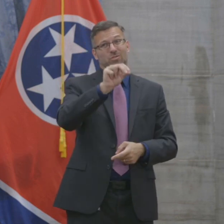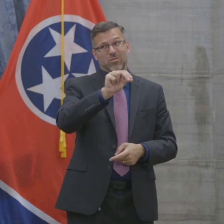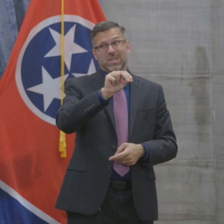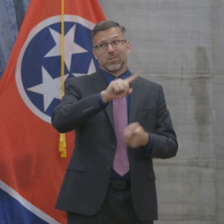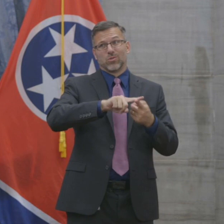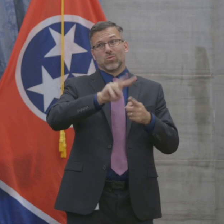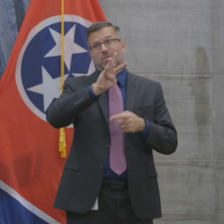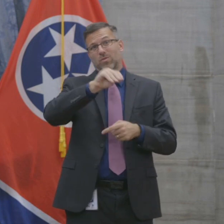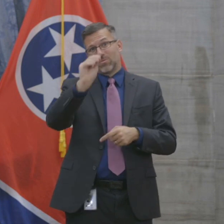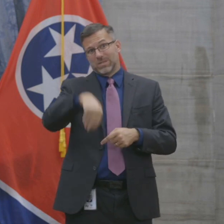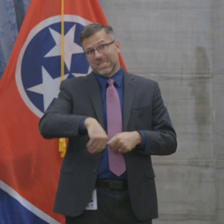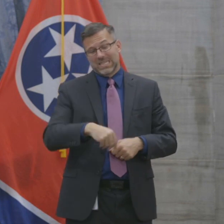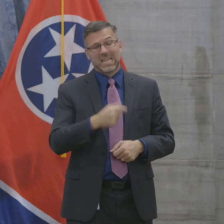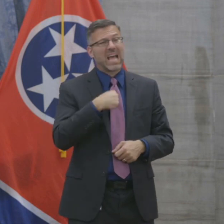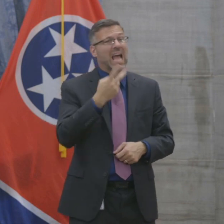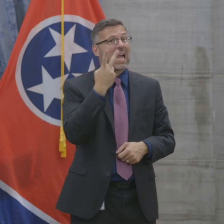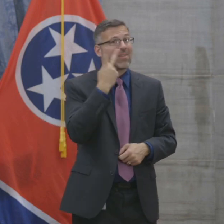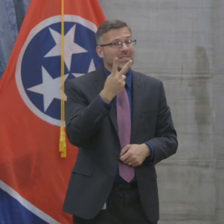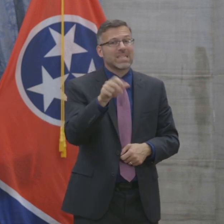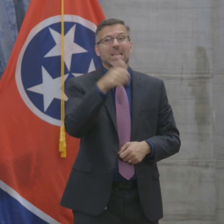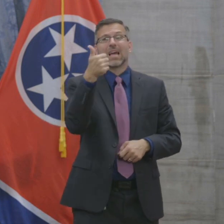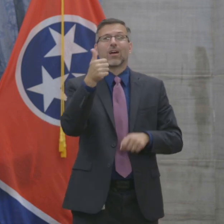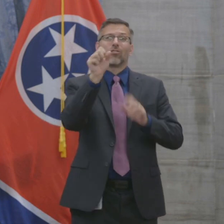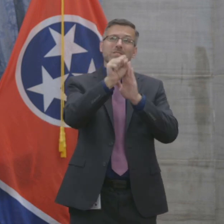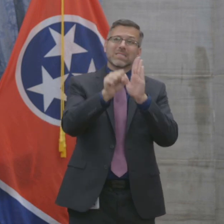This past year we celebrated milestones for Tennessee, the